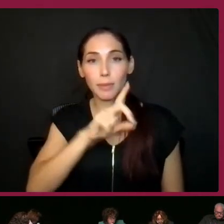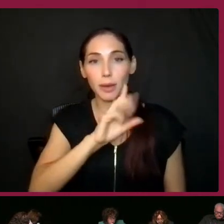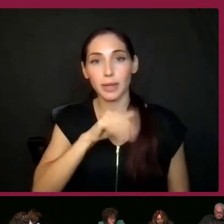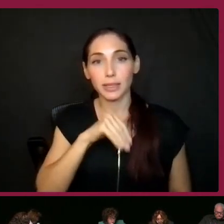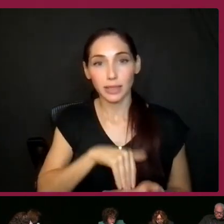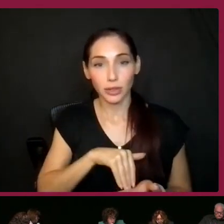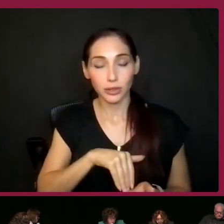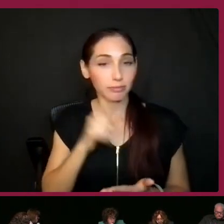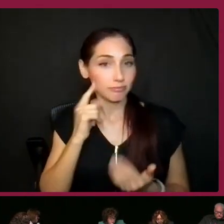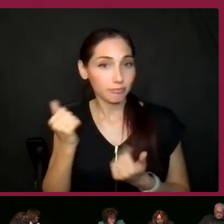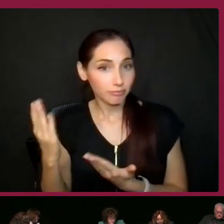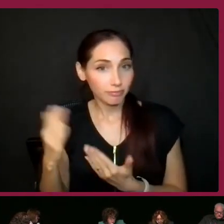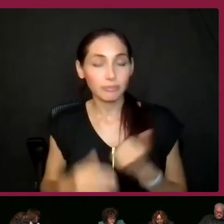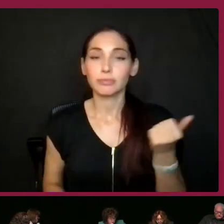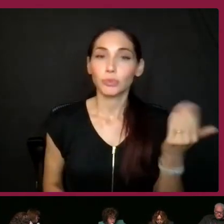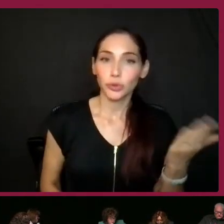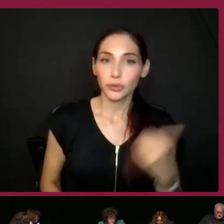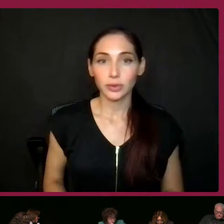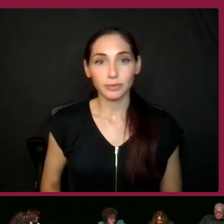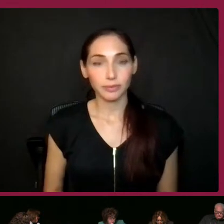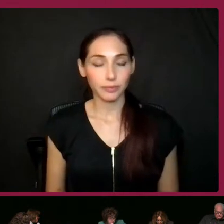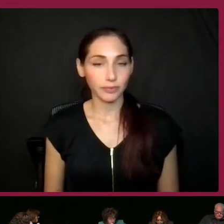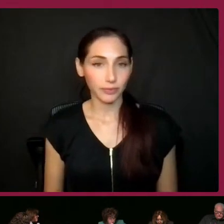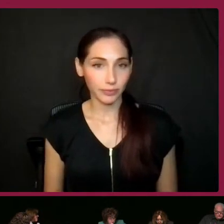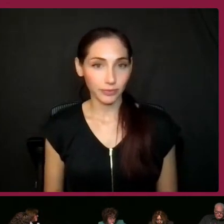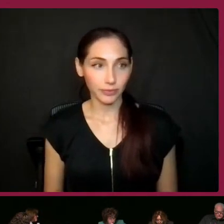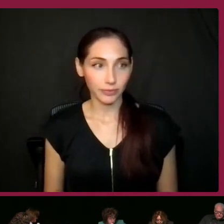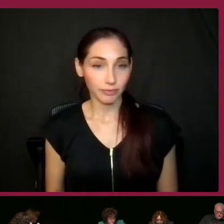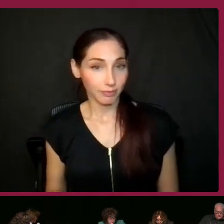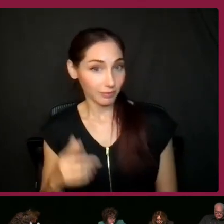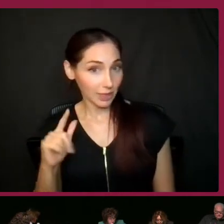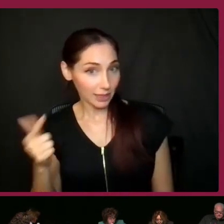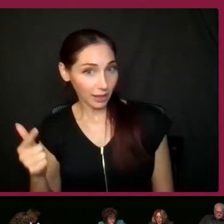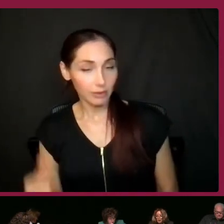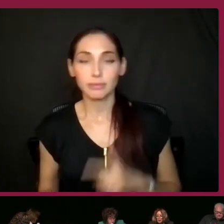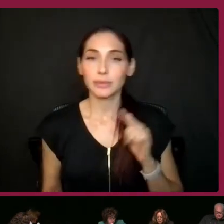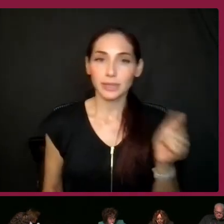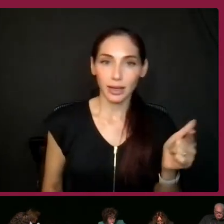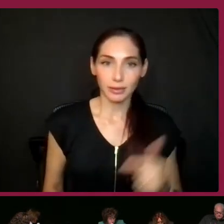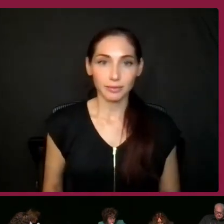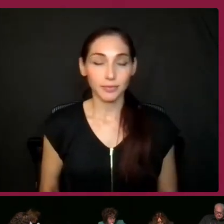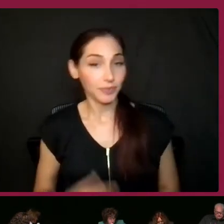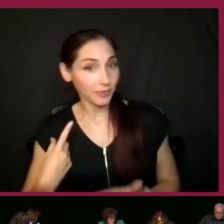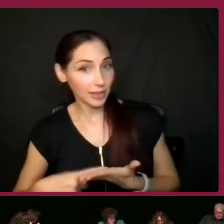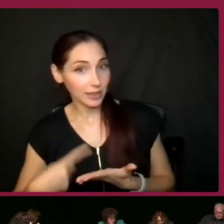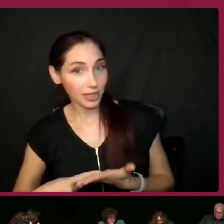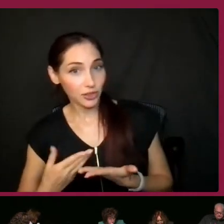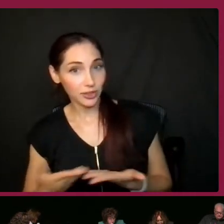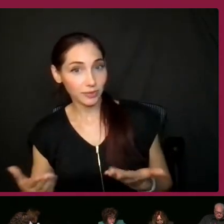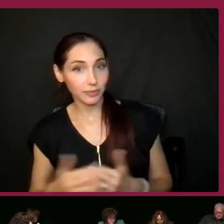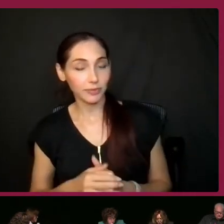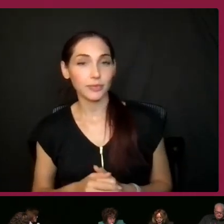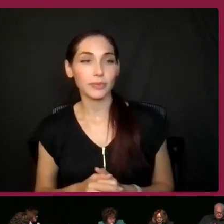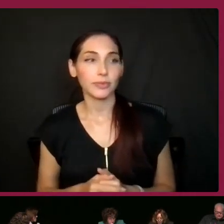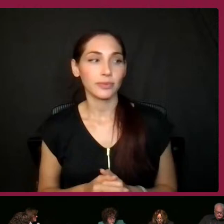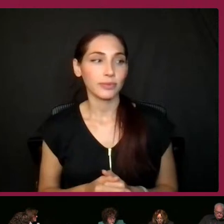May I receive a motion? So moved. Second? Second. Discussion? Vote.